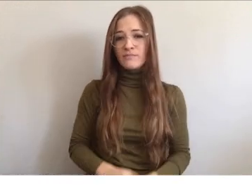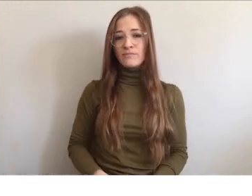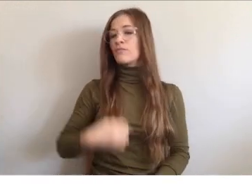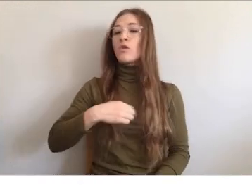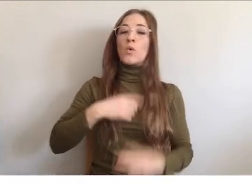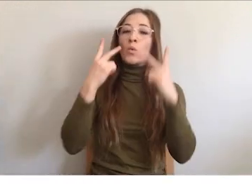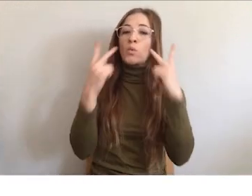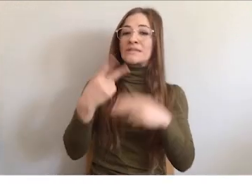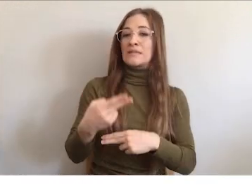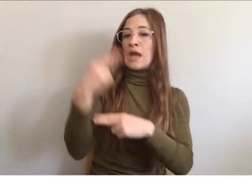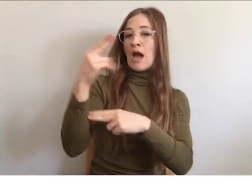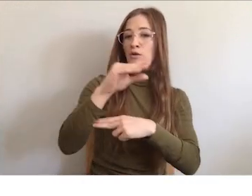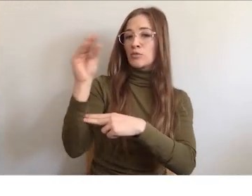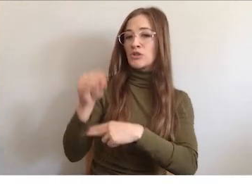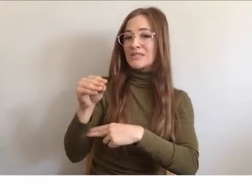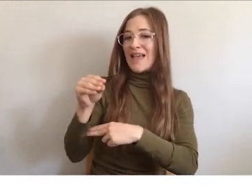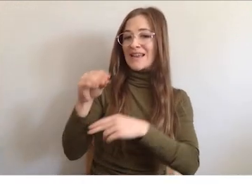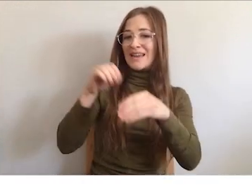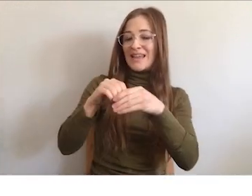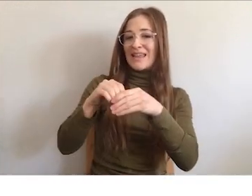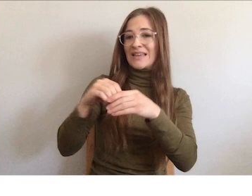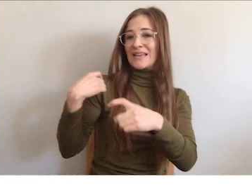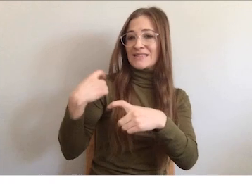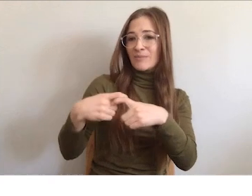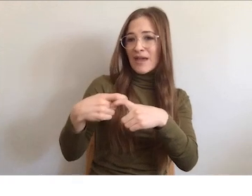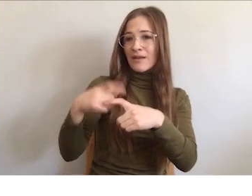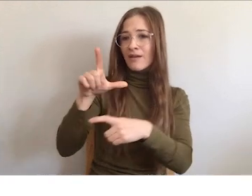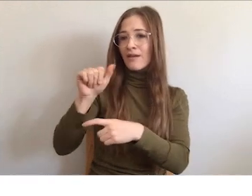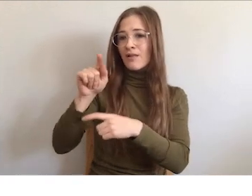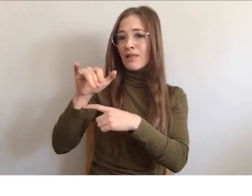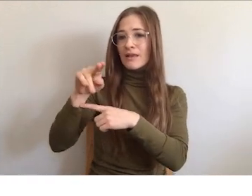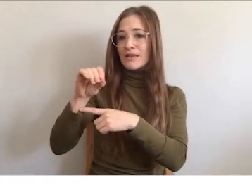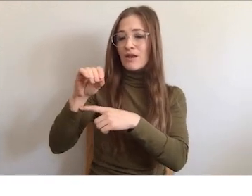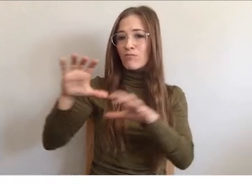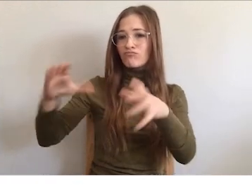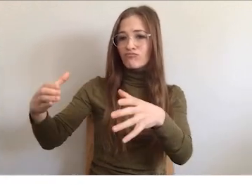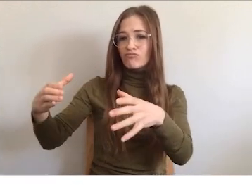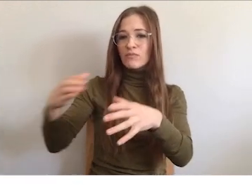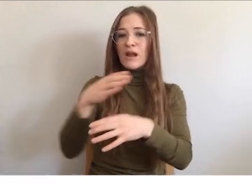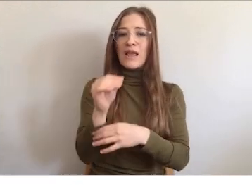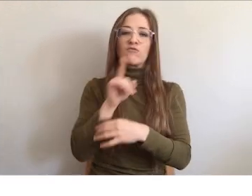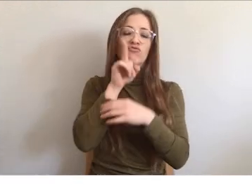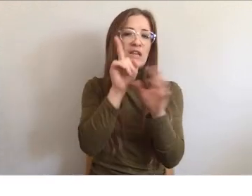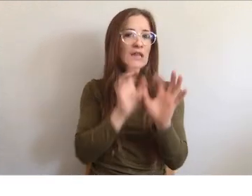COVID. We see a higher prevalence among Hispanic and Latino population and very